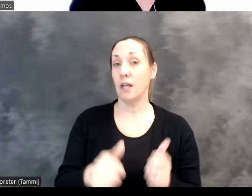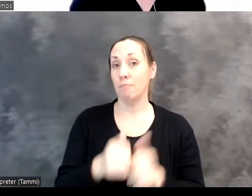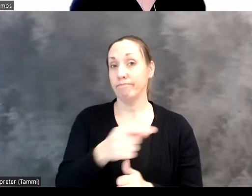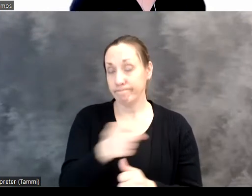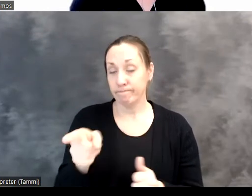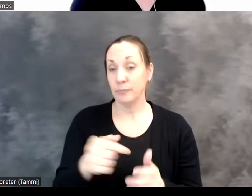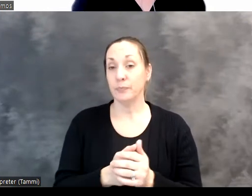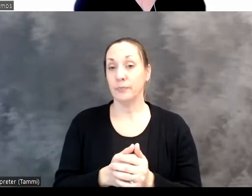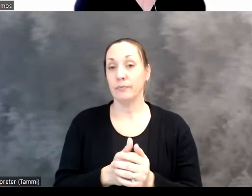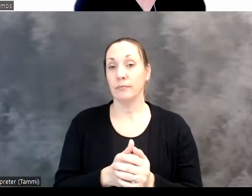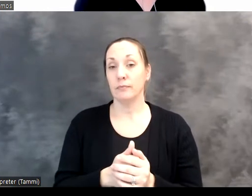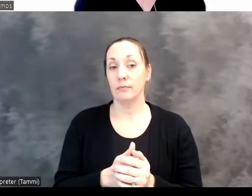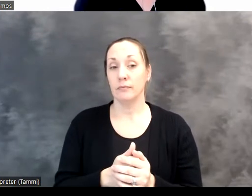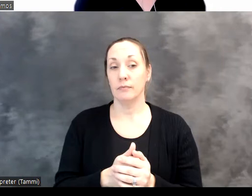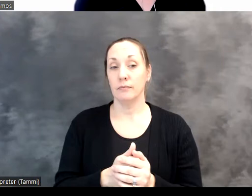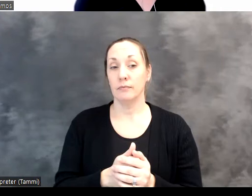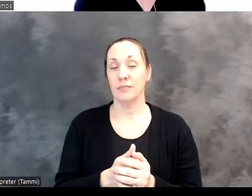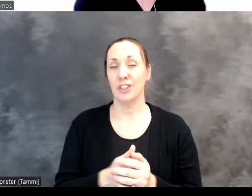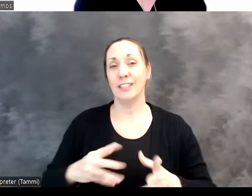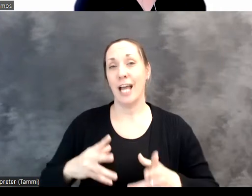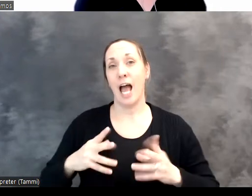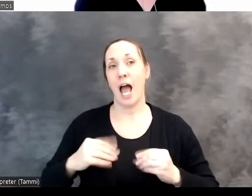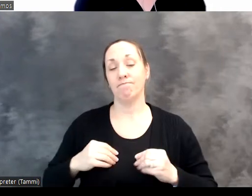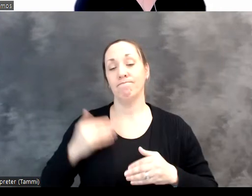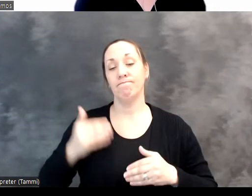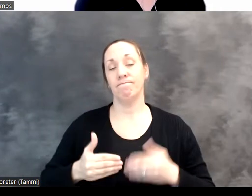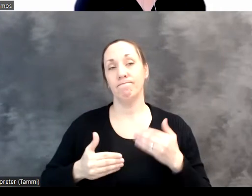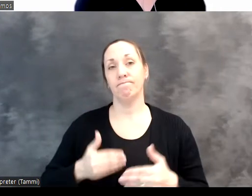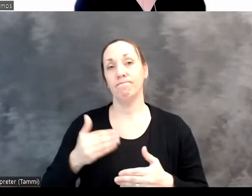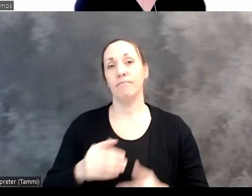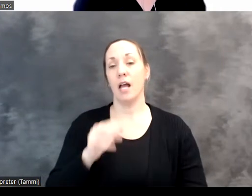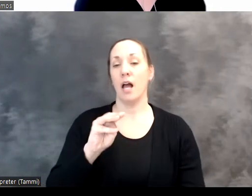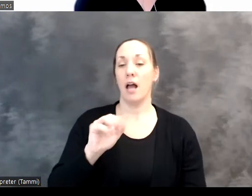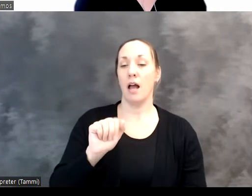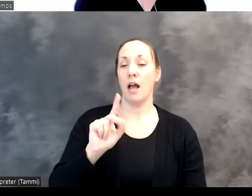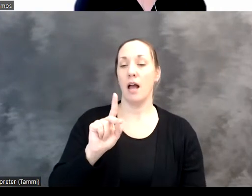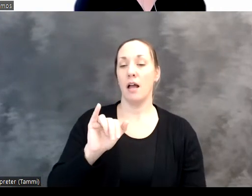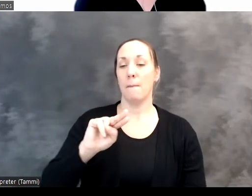s, you know, I count the People with Disabilities as